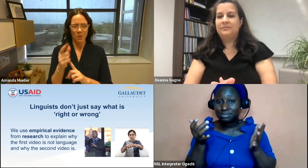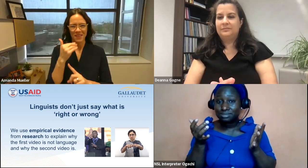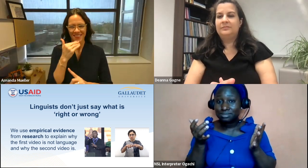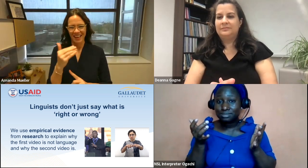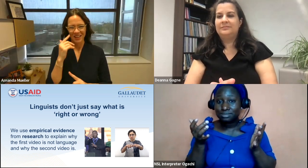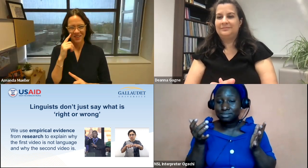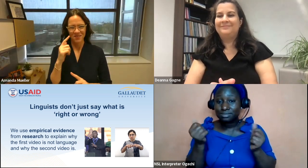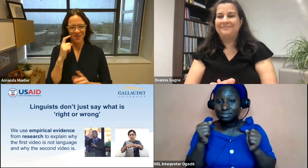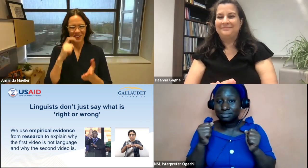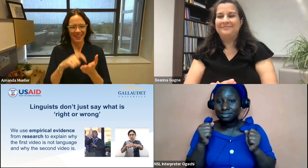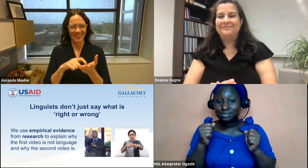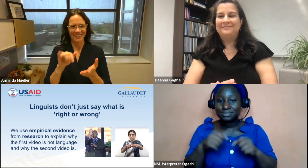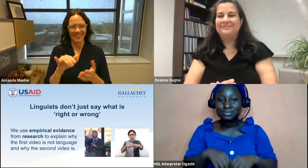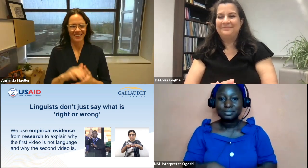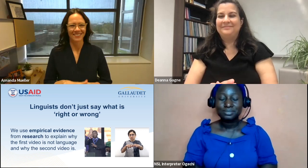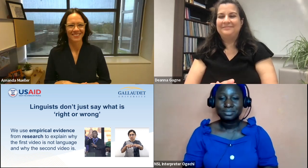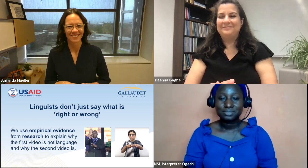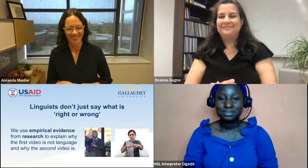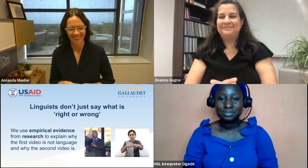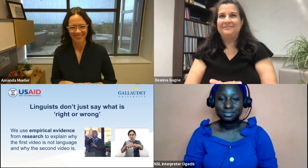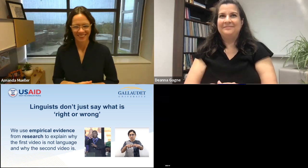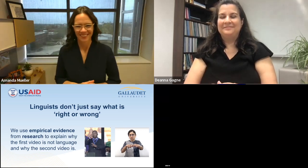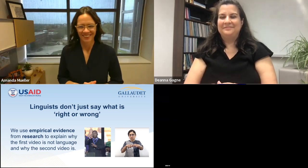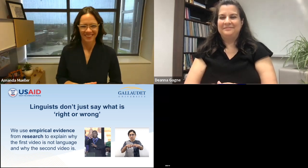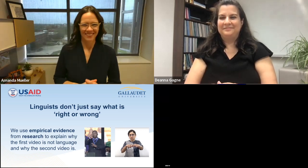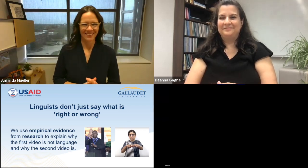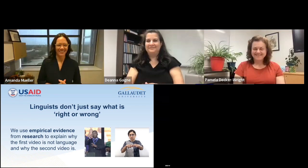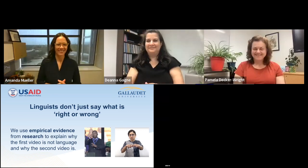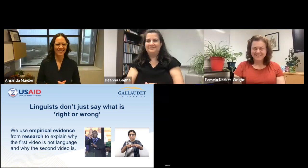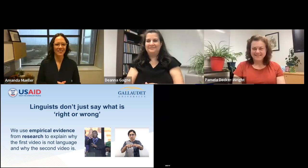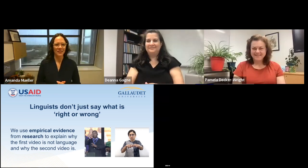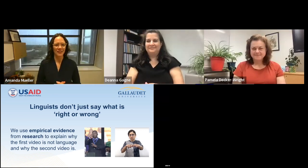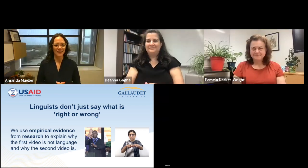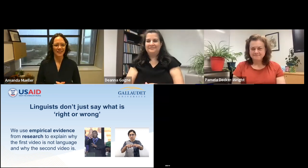Okay, we're going to switch. Thank you for recognizing and alerting us that the interpreter has. Thanks.